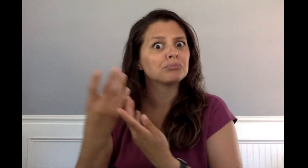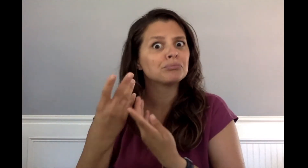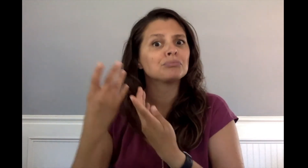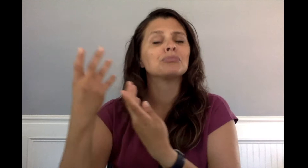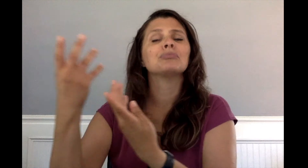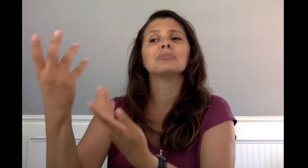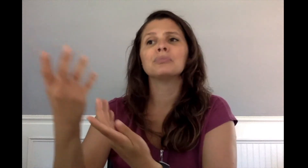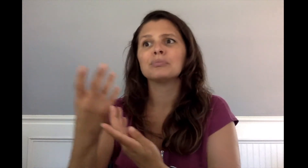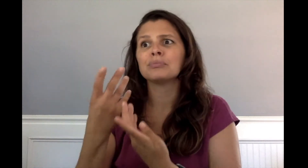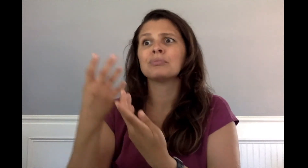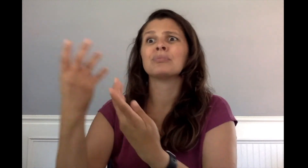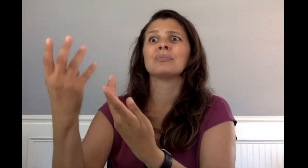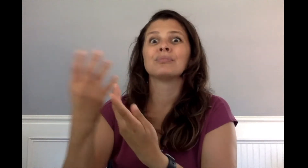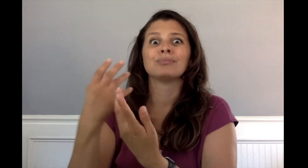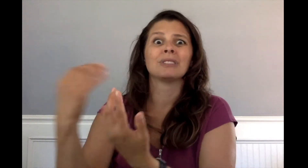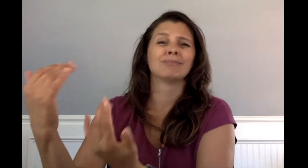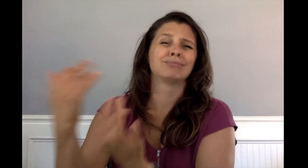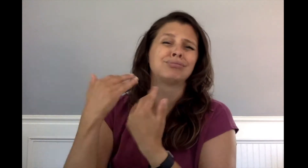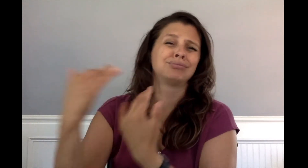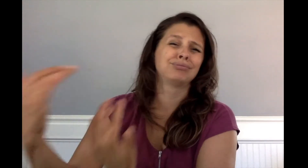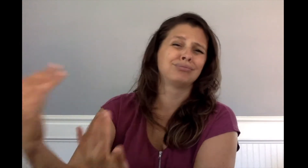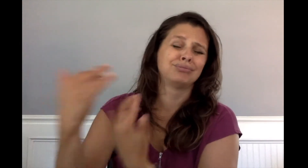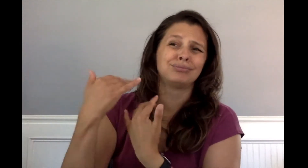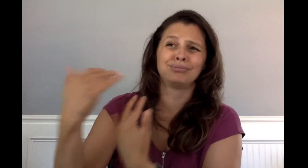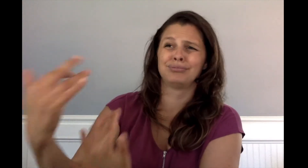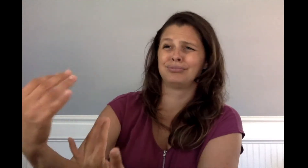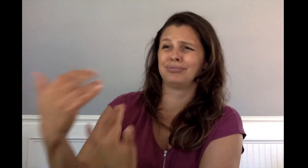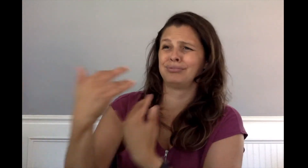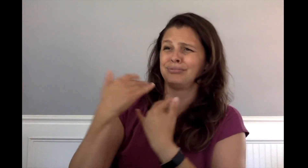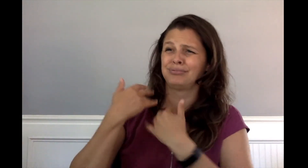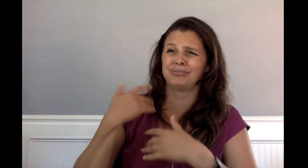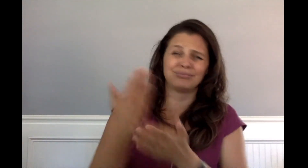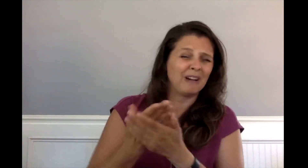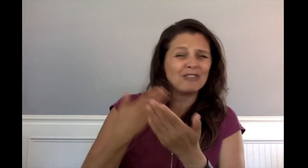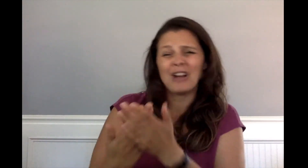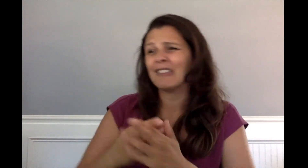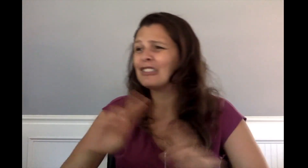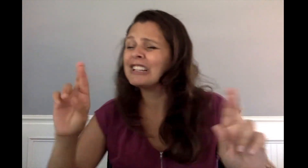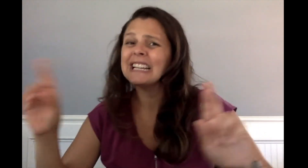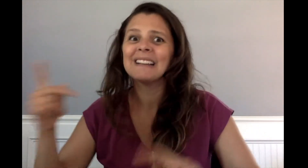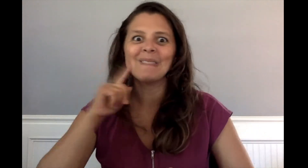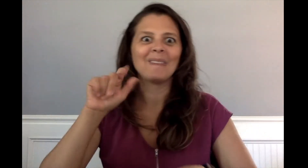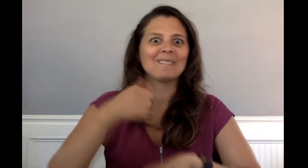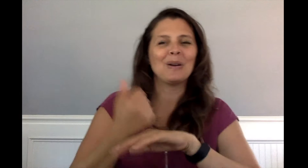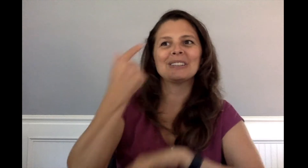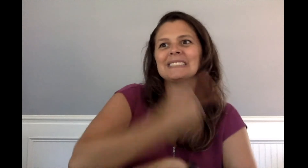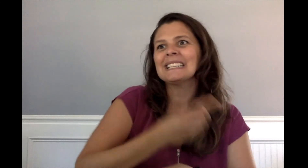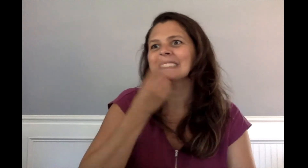Then they streamed and then gushed.